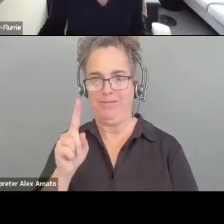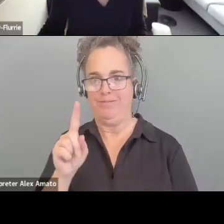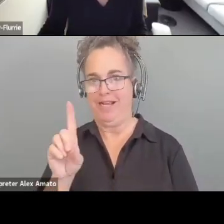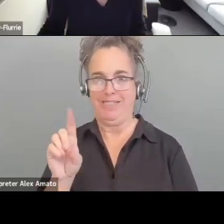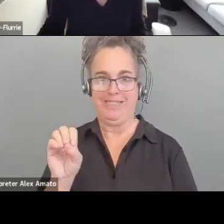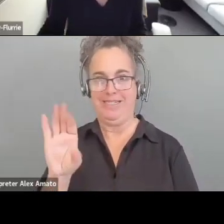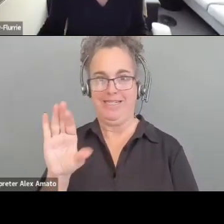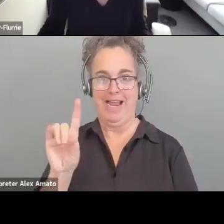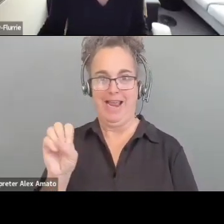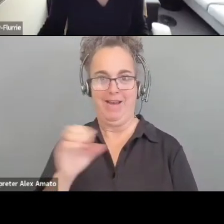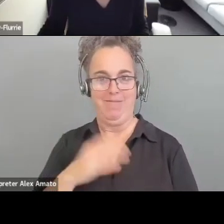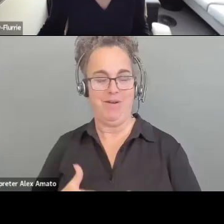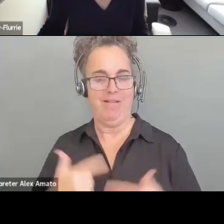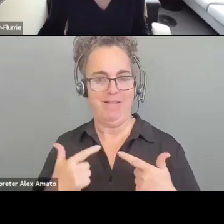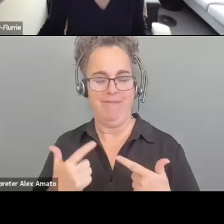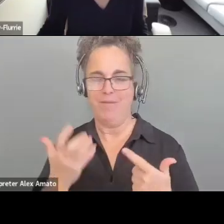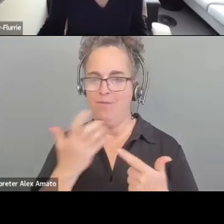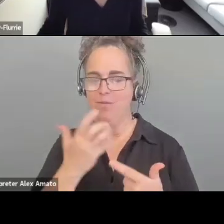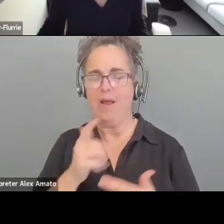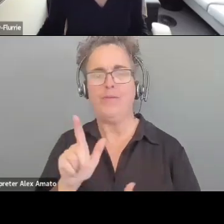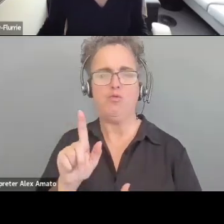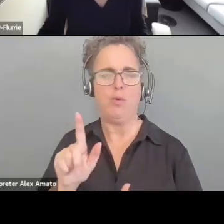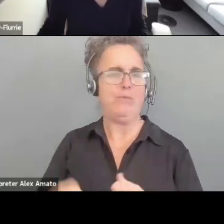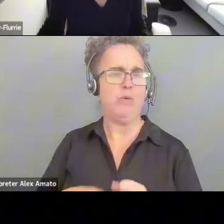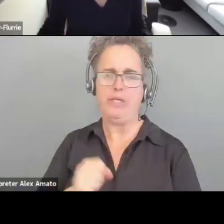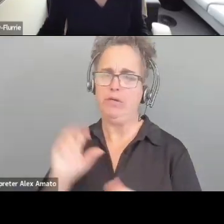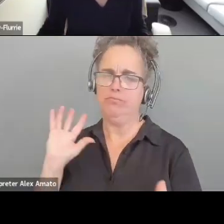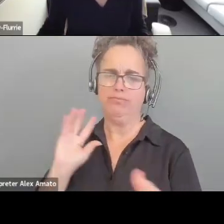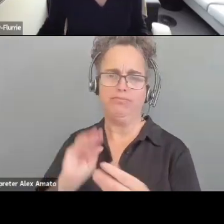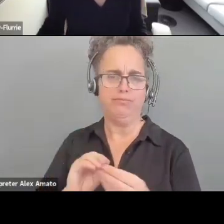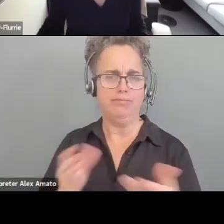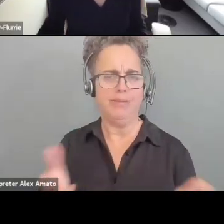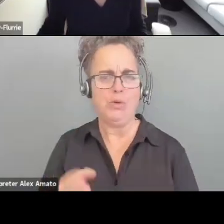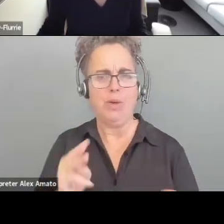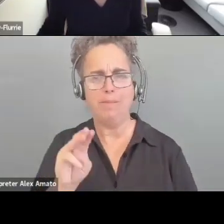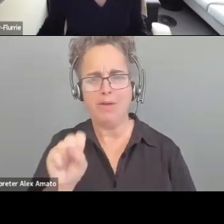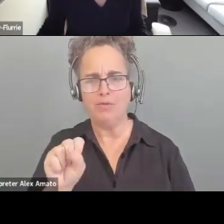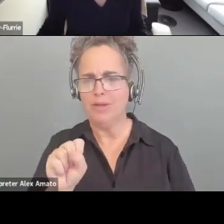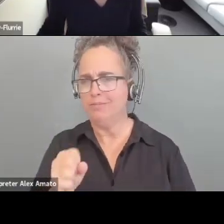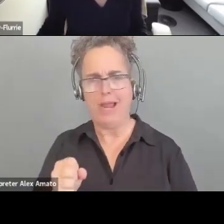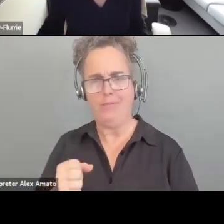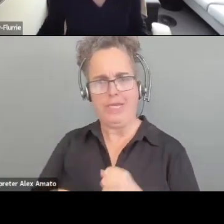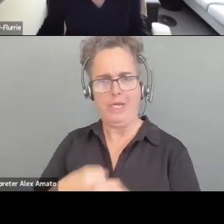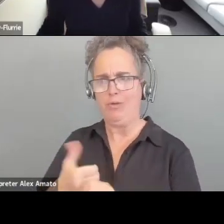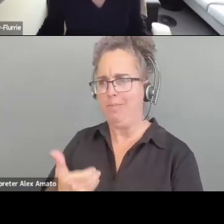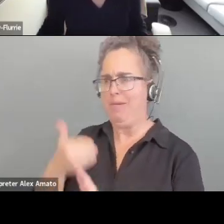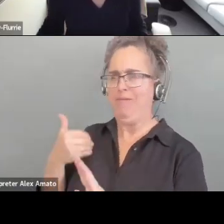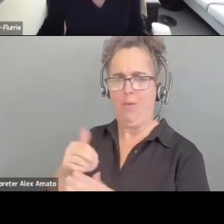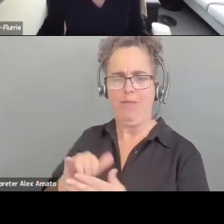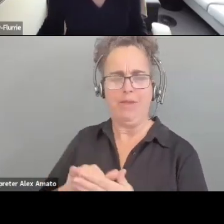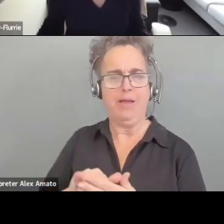and in many ways the 21 years that I've been here at Microsoft and the years before it, which is accessibility.